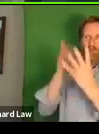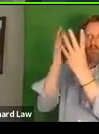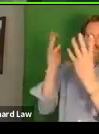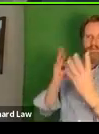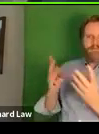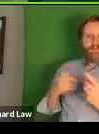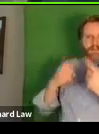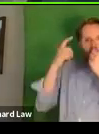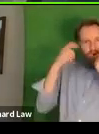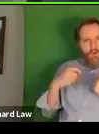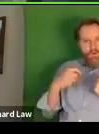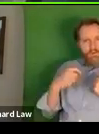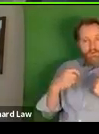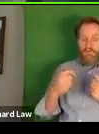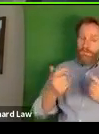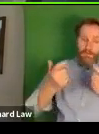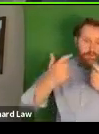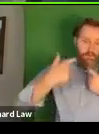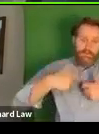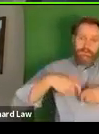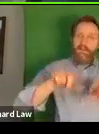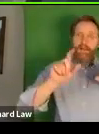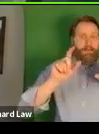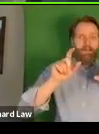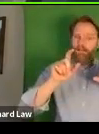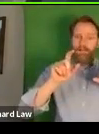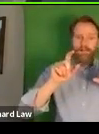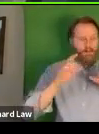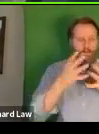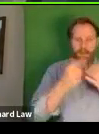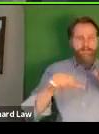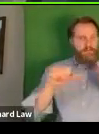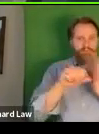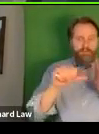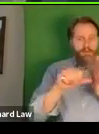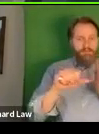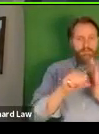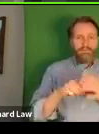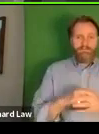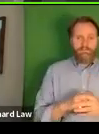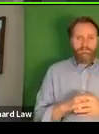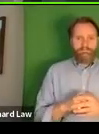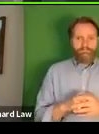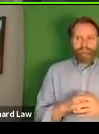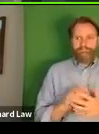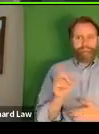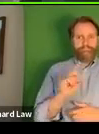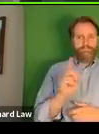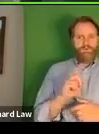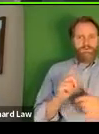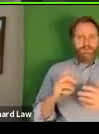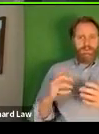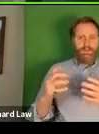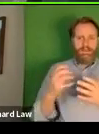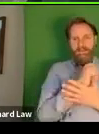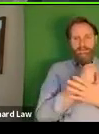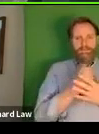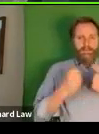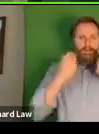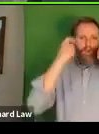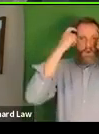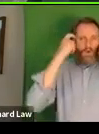still experiencing problems getting copies of court service risk assessments